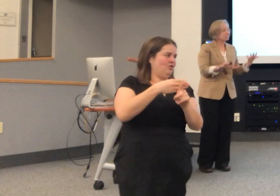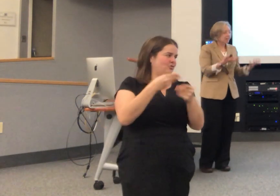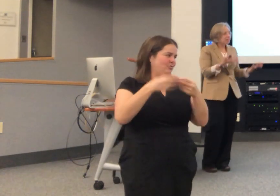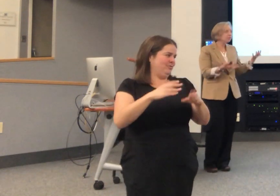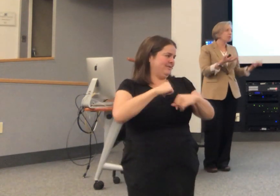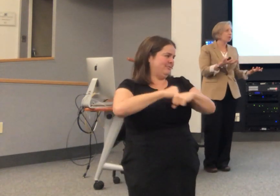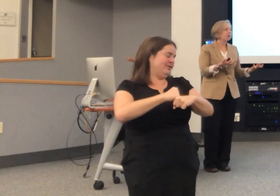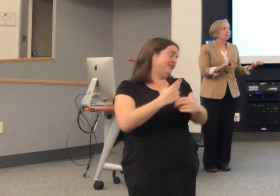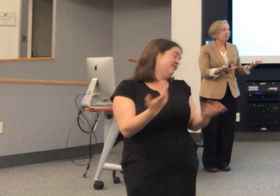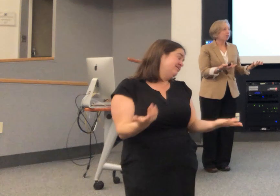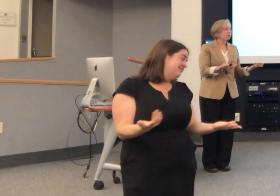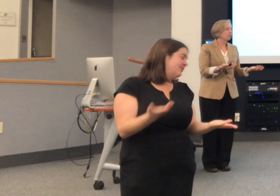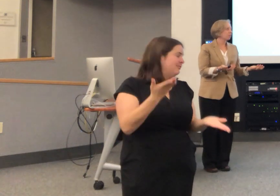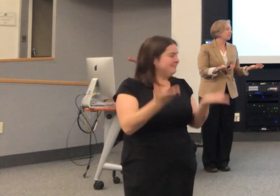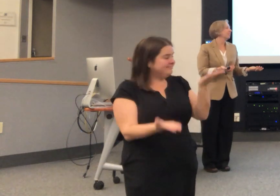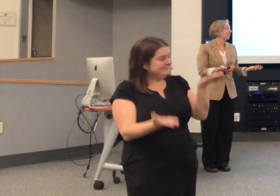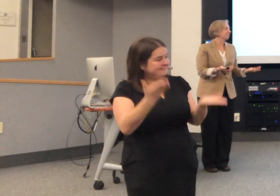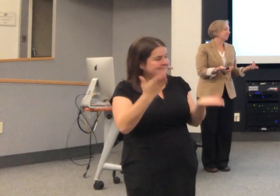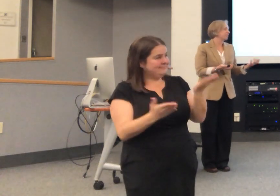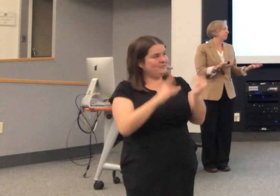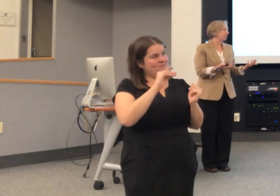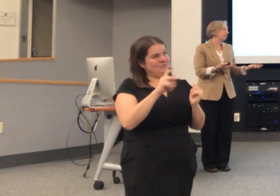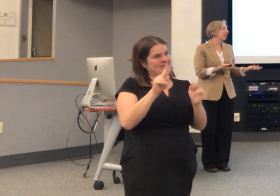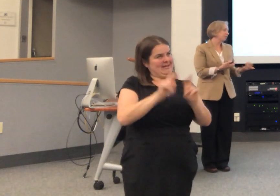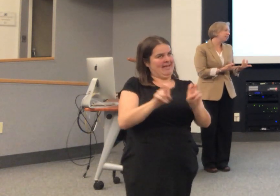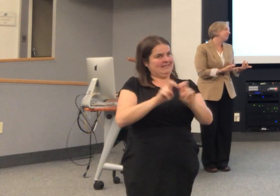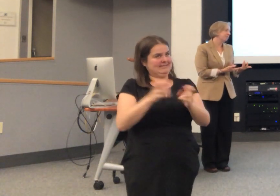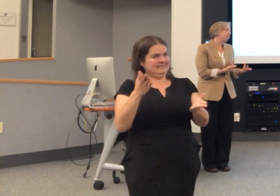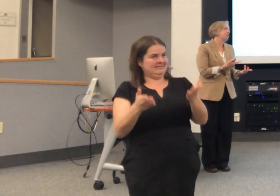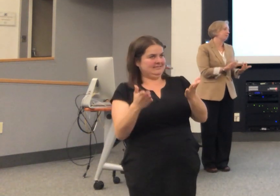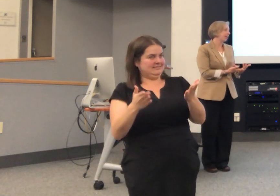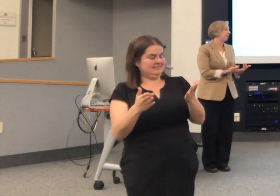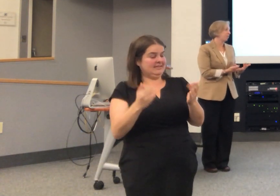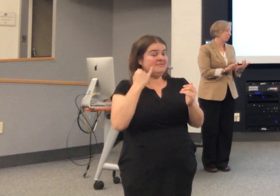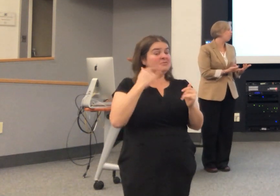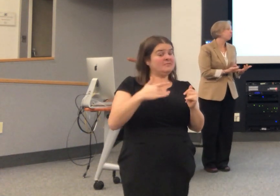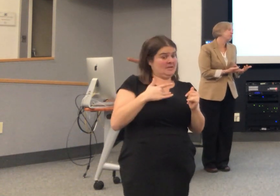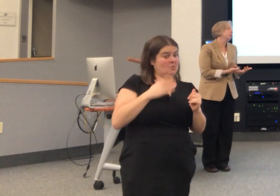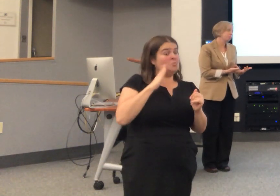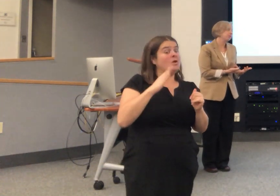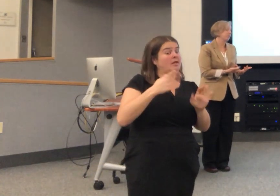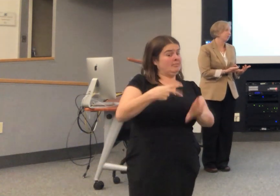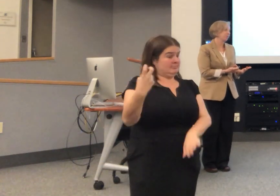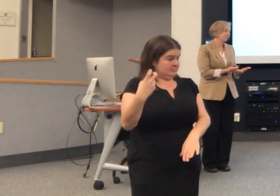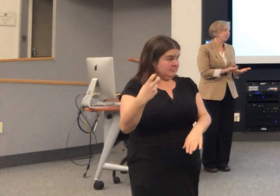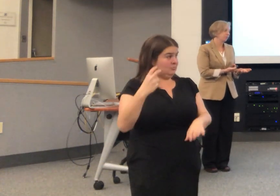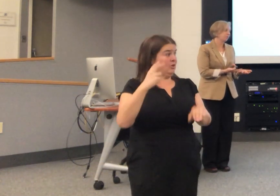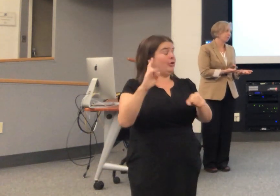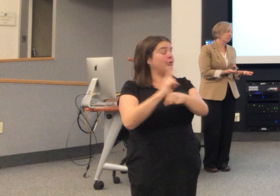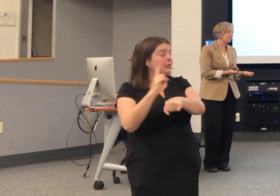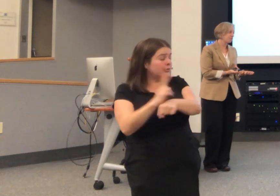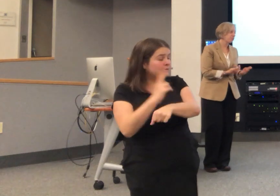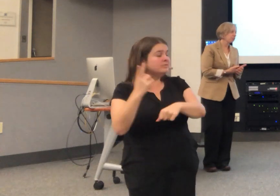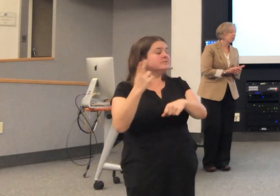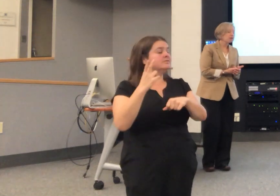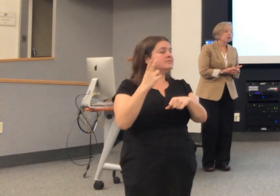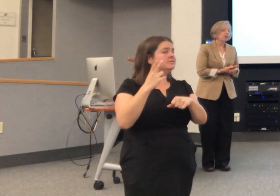So it's kind of a risk analysis of how likely is infringement and how harmful it would be to you if it was infringed.